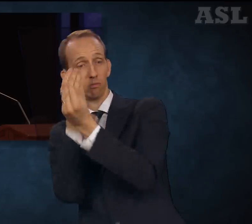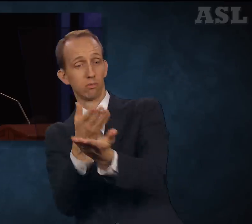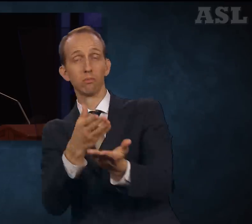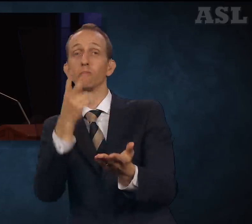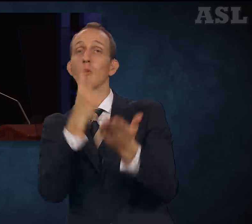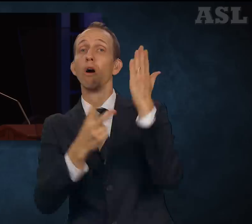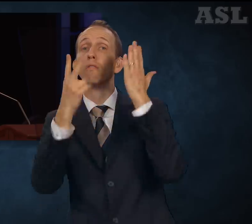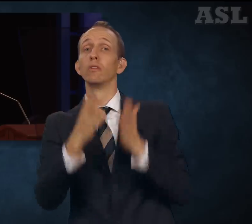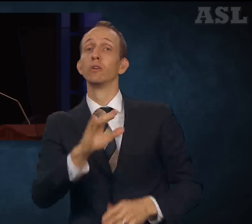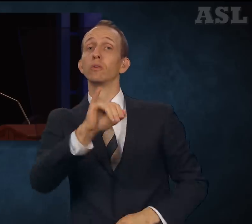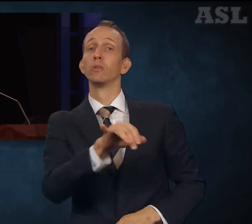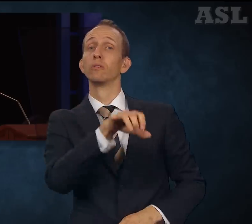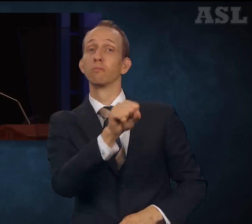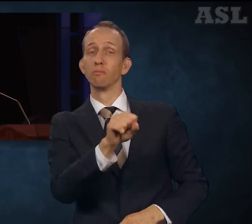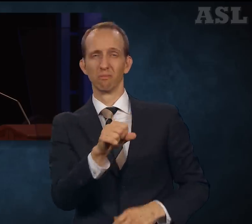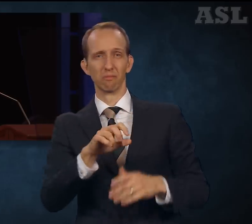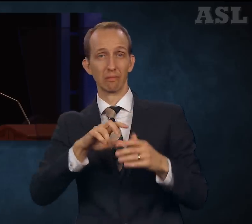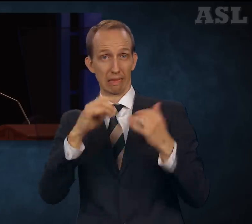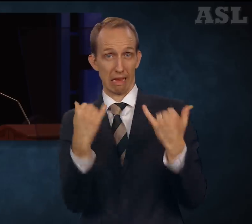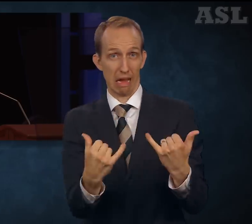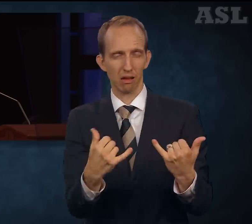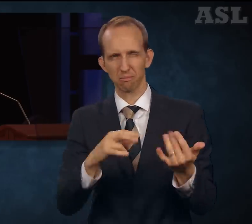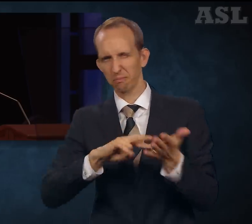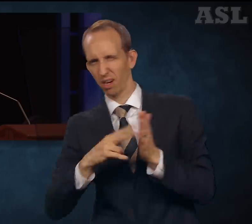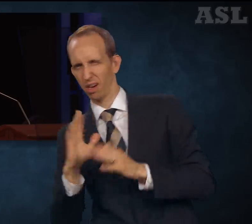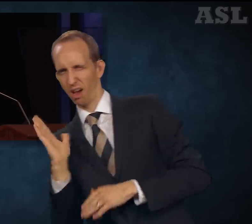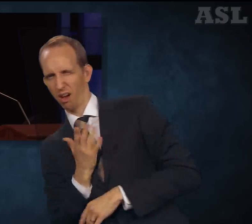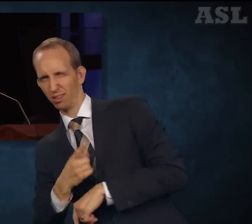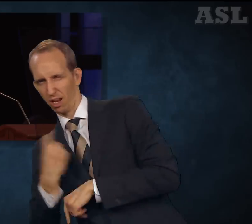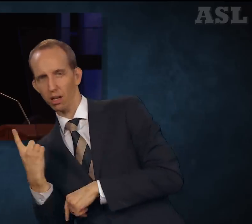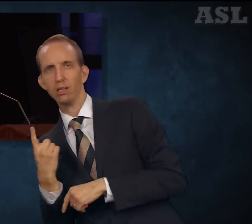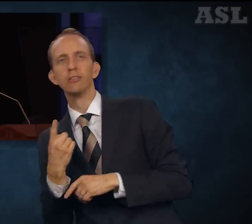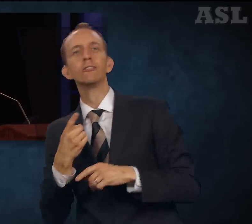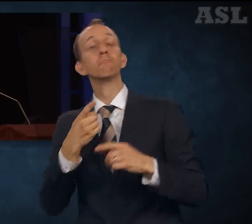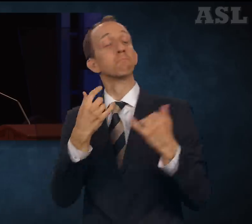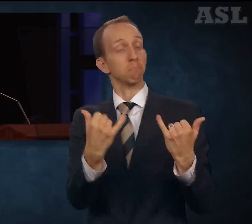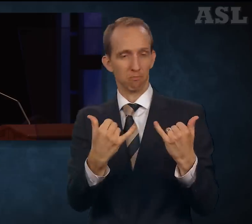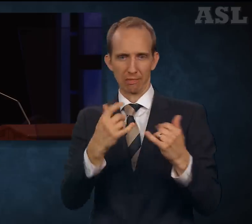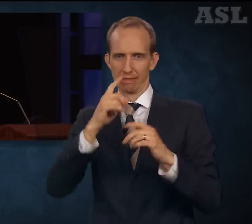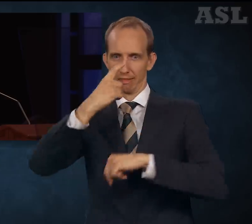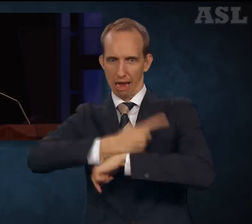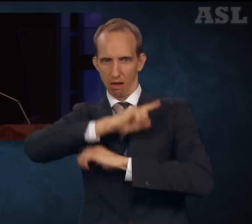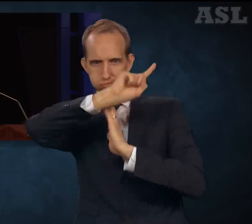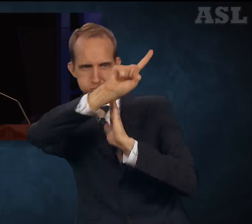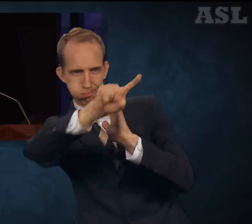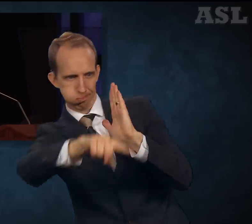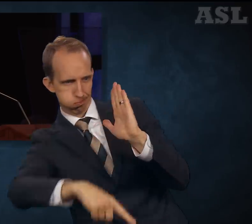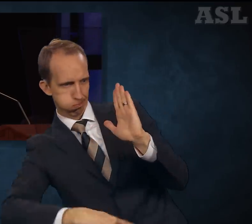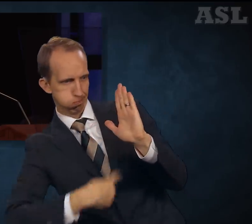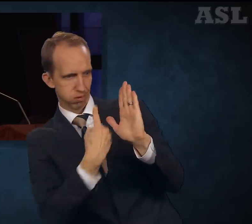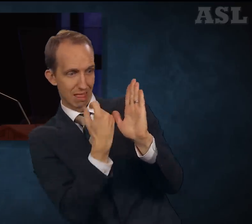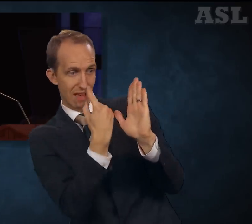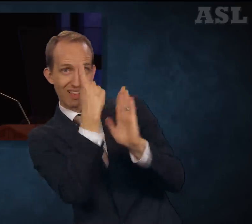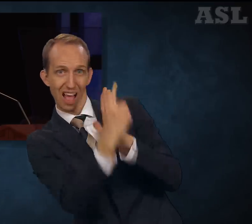PROPHET JOSEPH SMITH THAT NOW,